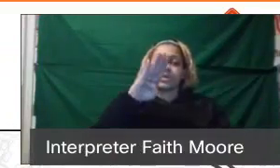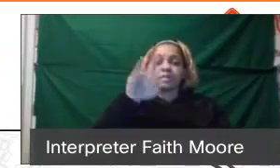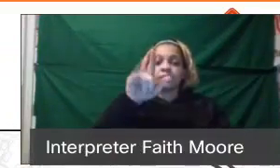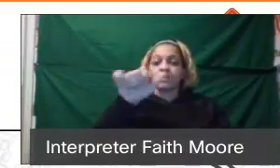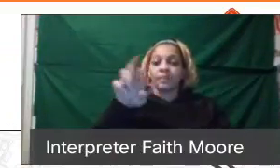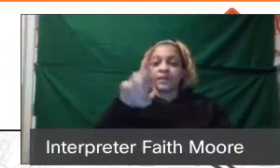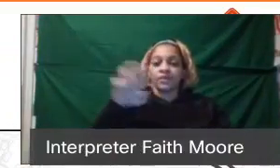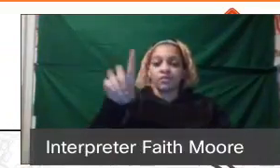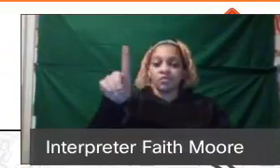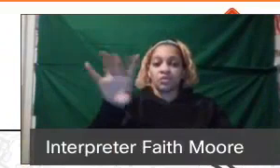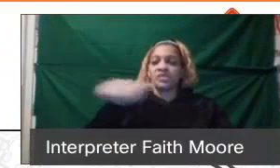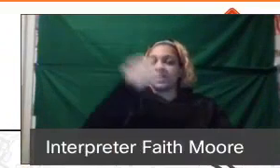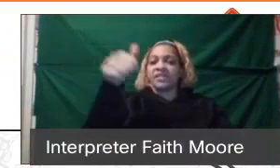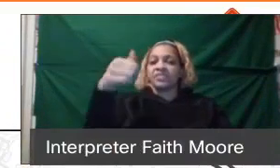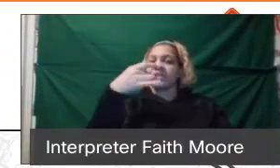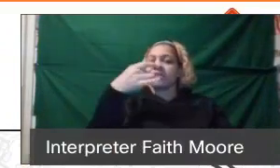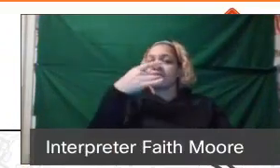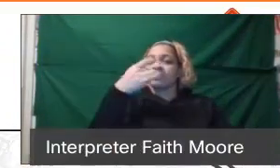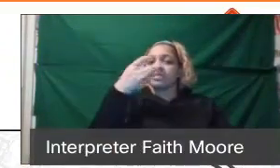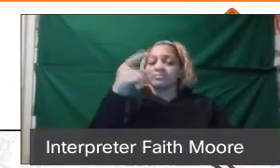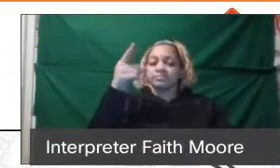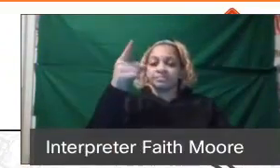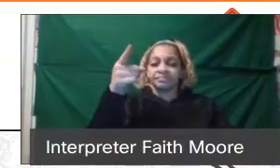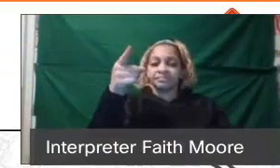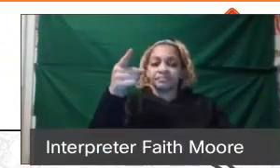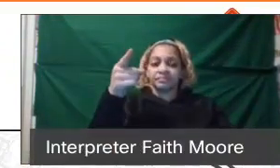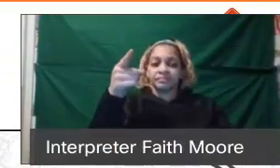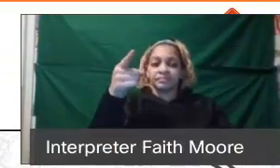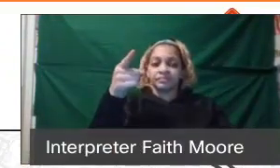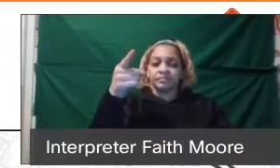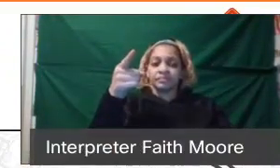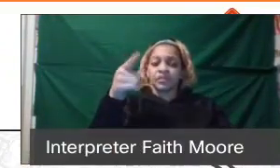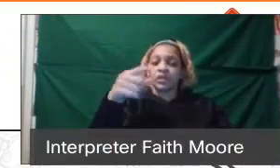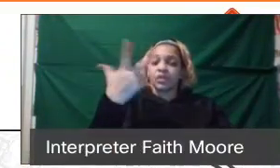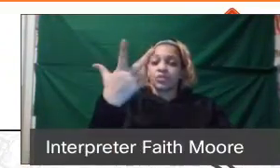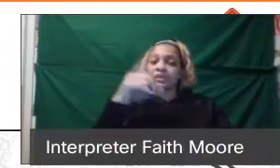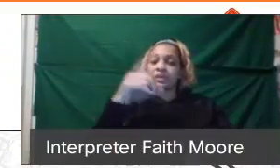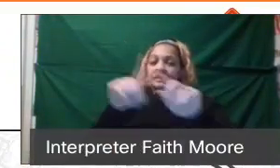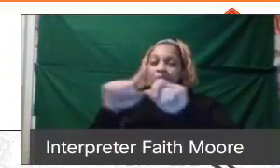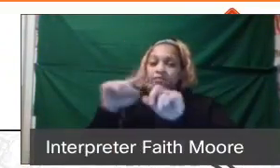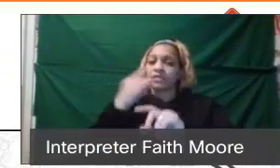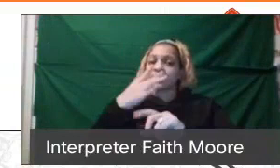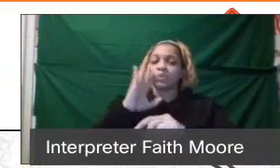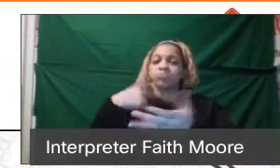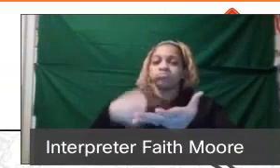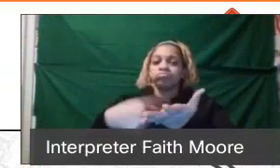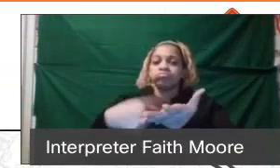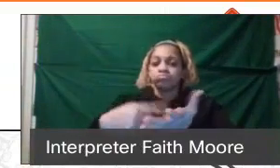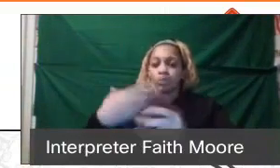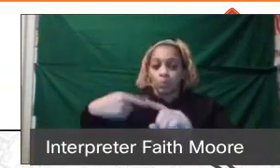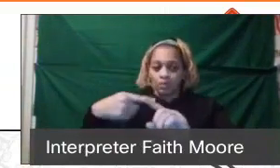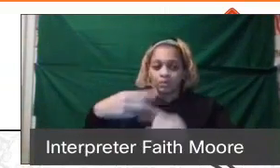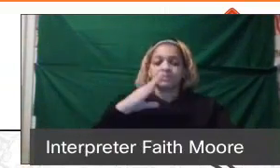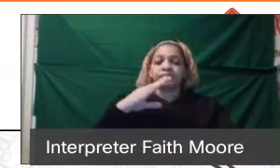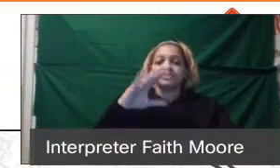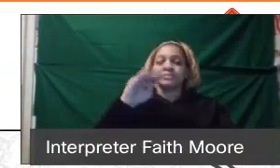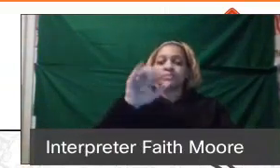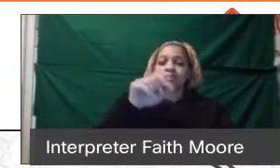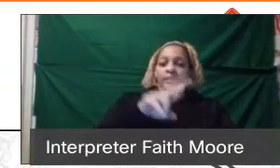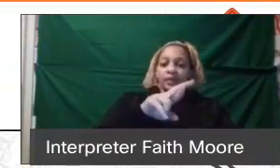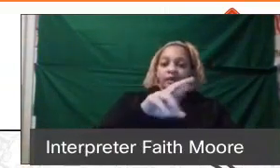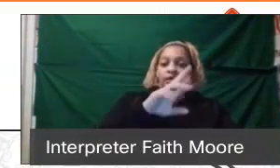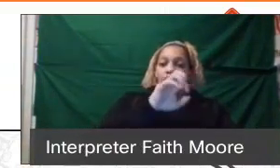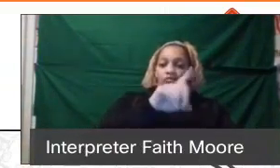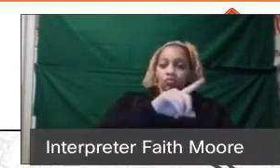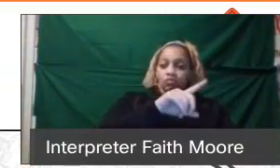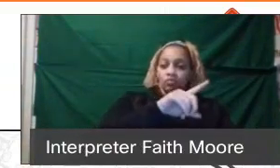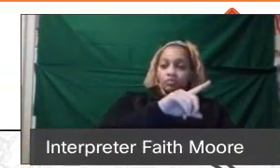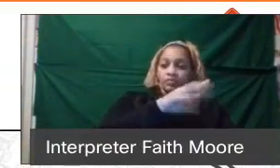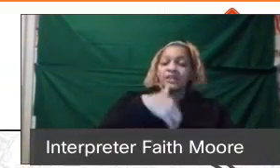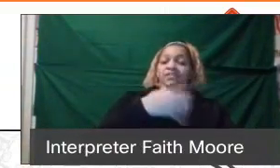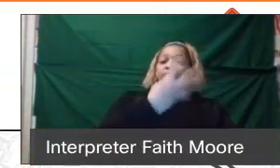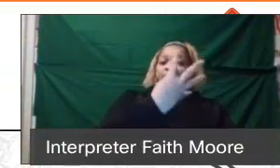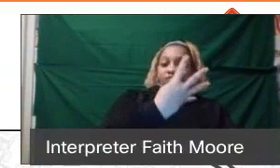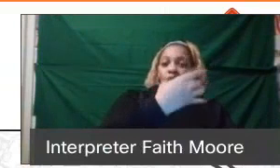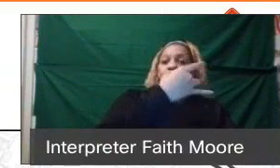Um, we actually we have 3 signals that we're going to cover here so long Blair road there. I'm sorry there there's 4 signal that technically for signalize intersections.